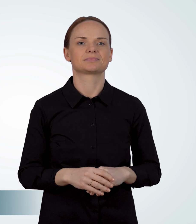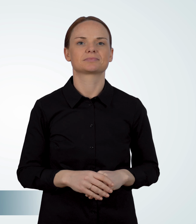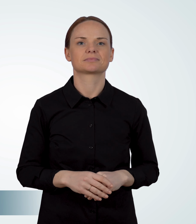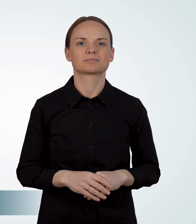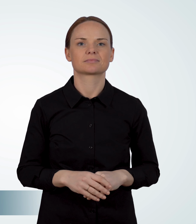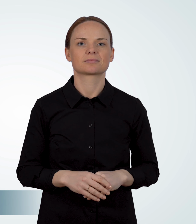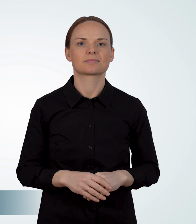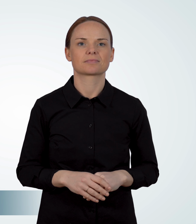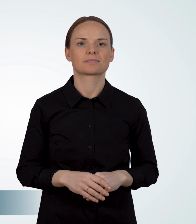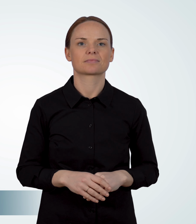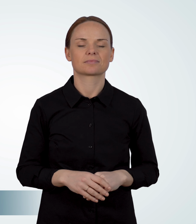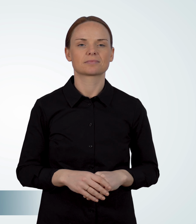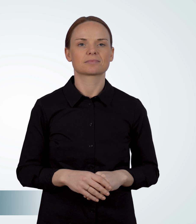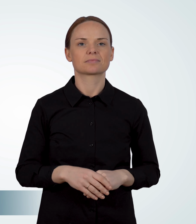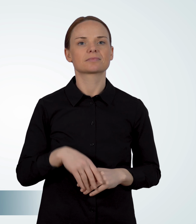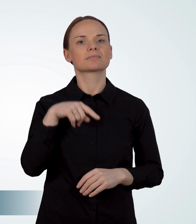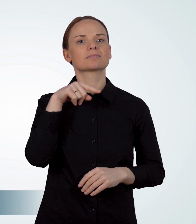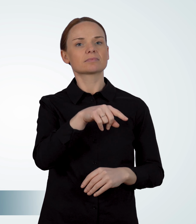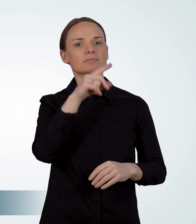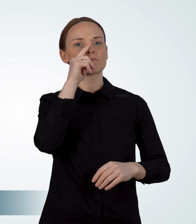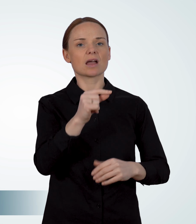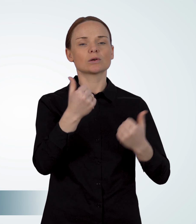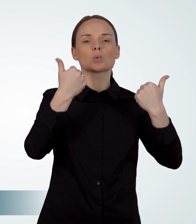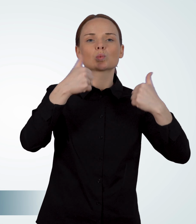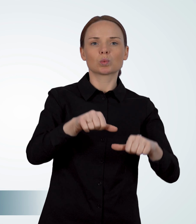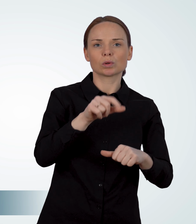Community housing providers can: